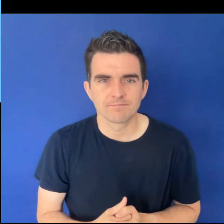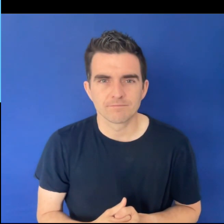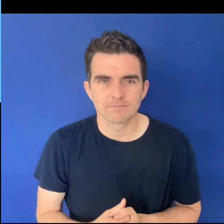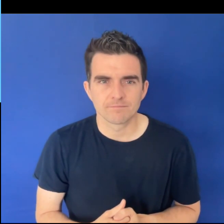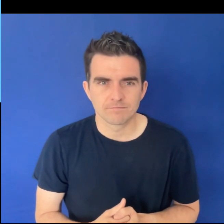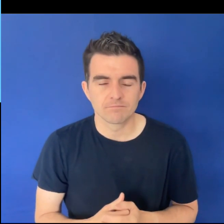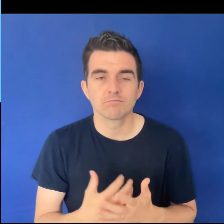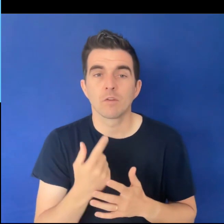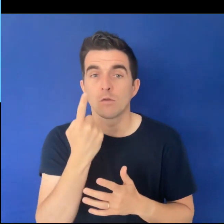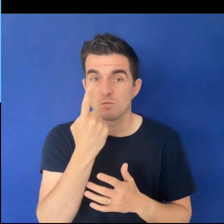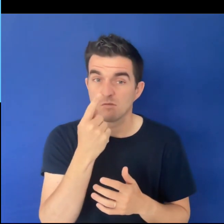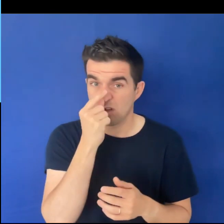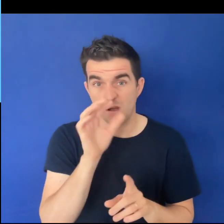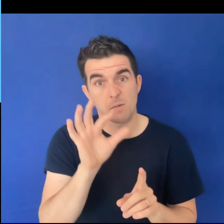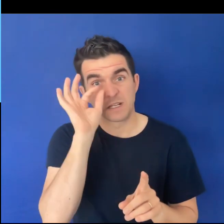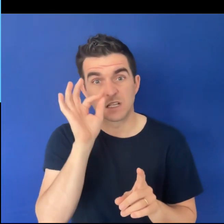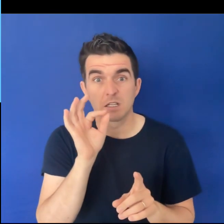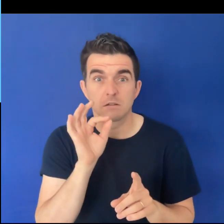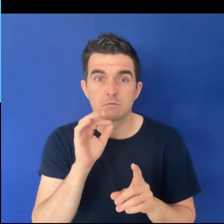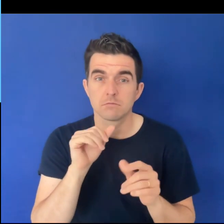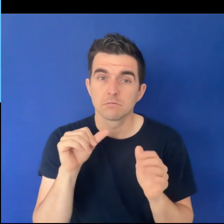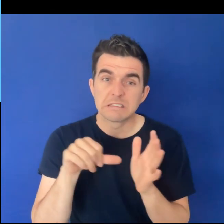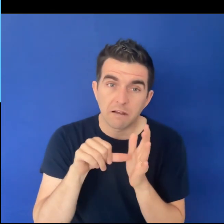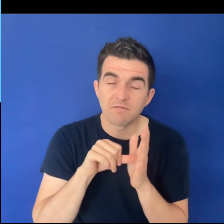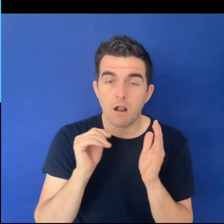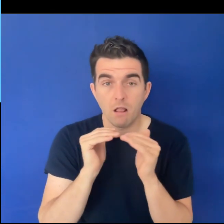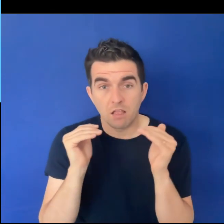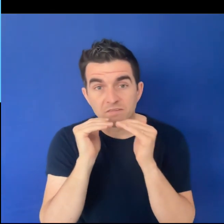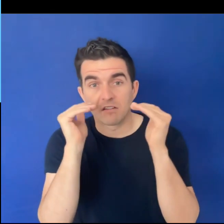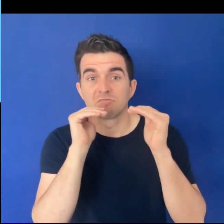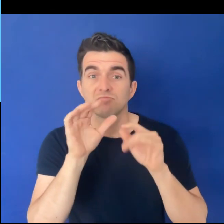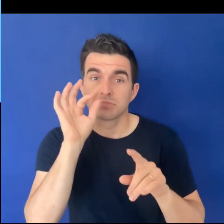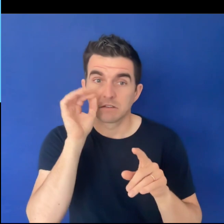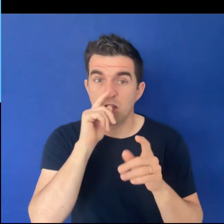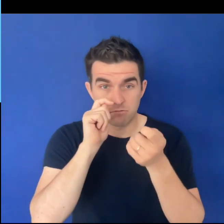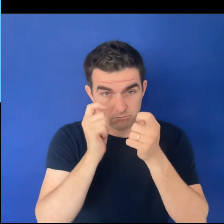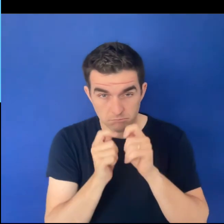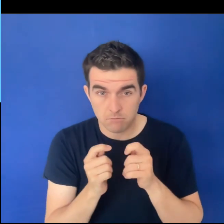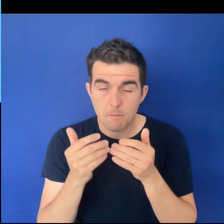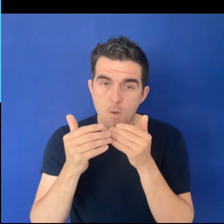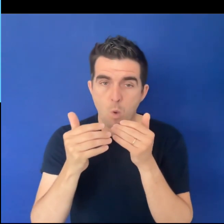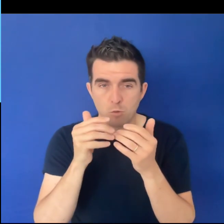For one, players can choose their own difficulty, and even customise it further to match their needs.